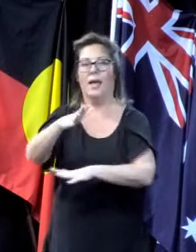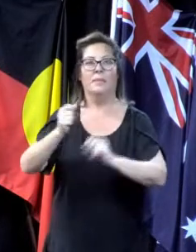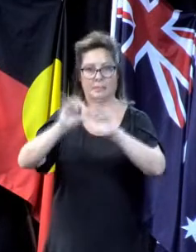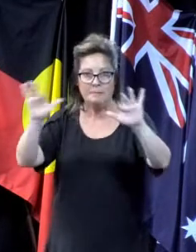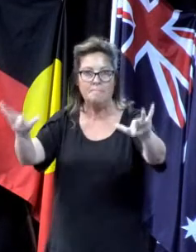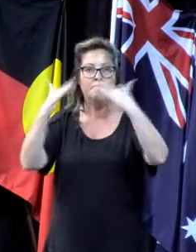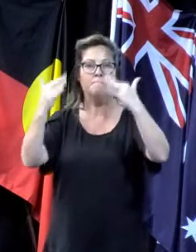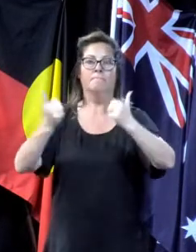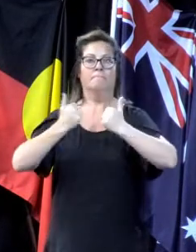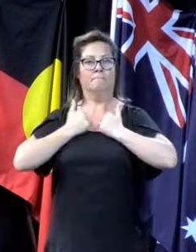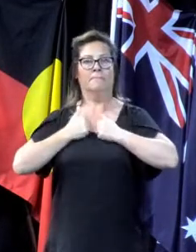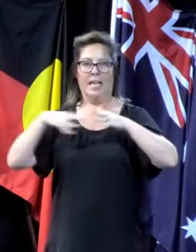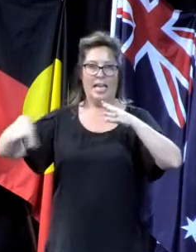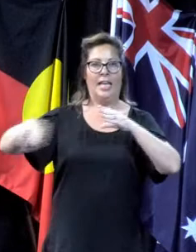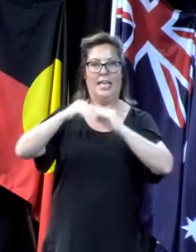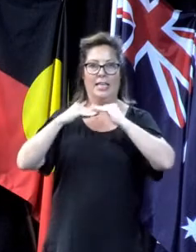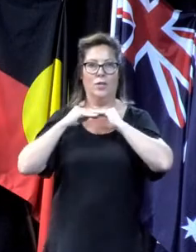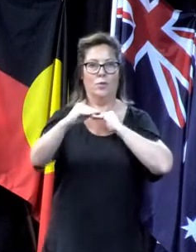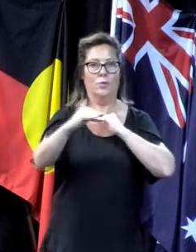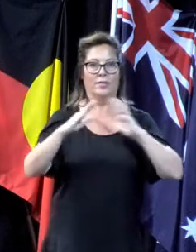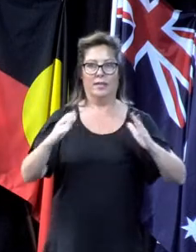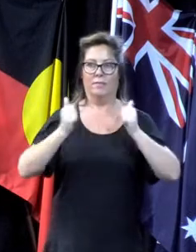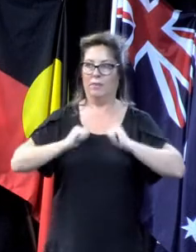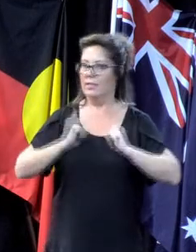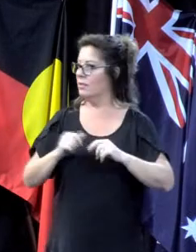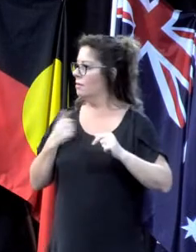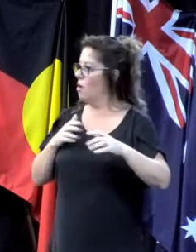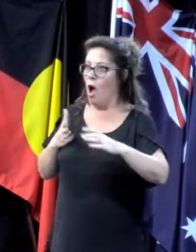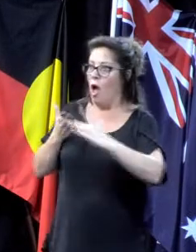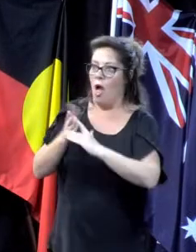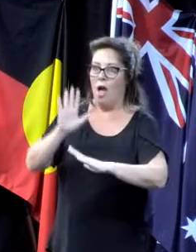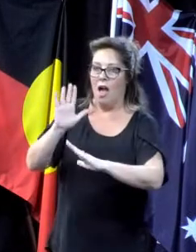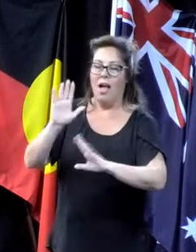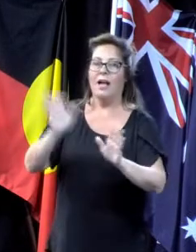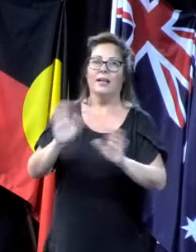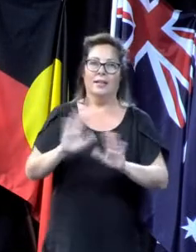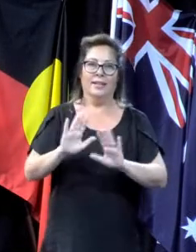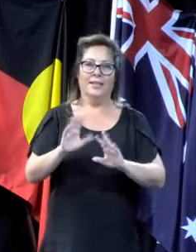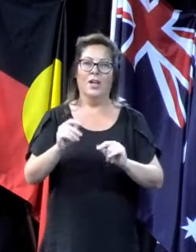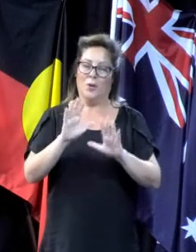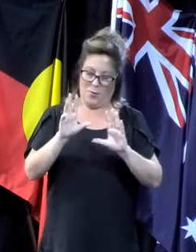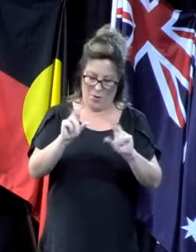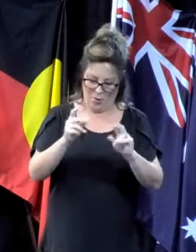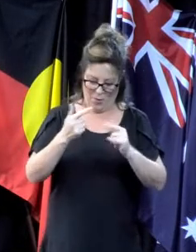We're going to break now for morning tea. No, I want to ask a question. We're not going to break now for morning tea.